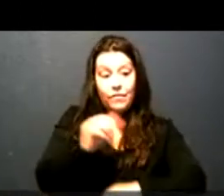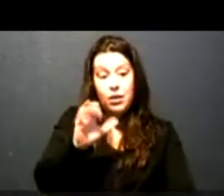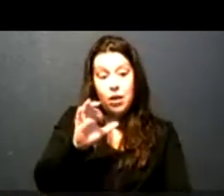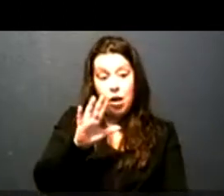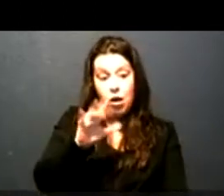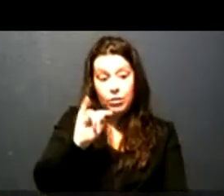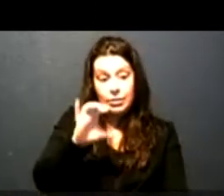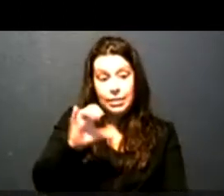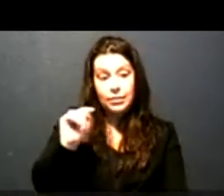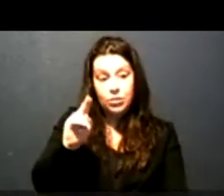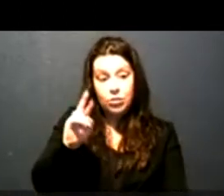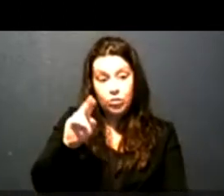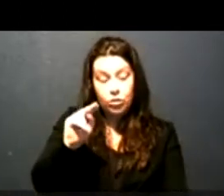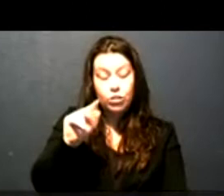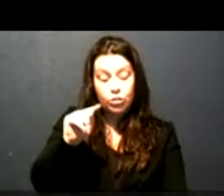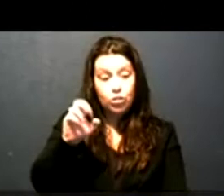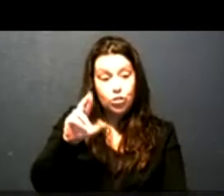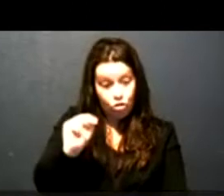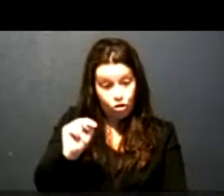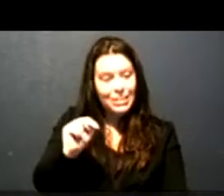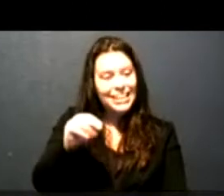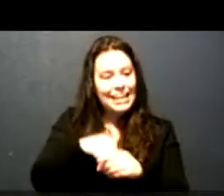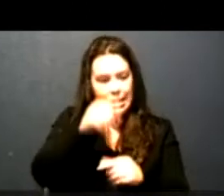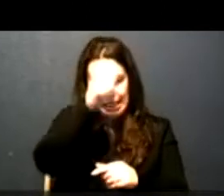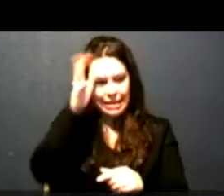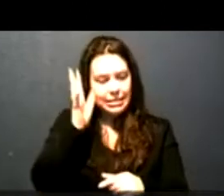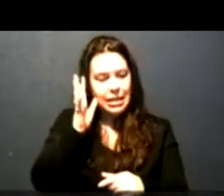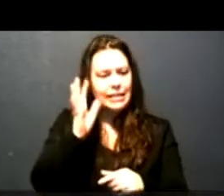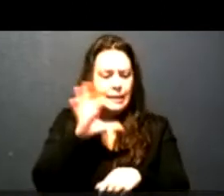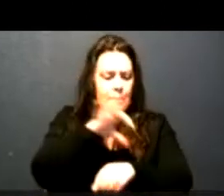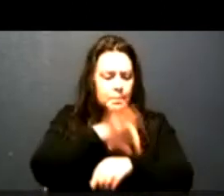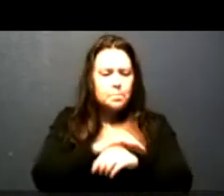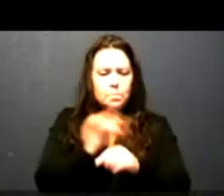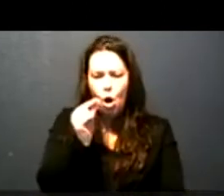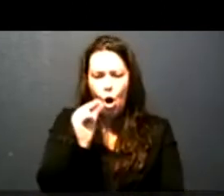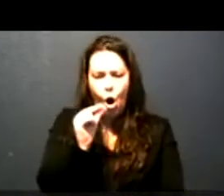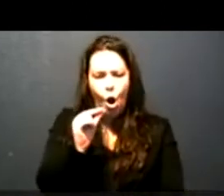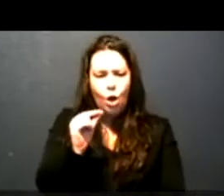in Alaska. They're really tiny, they're not very expensive, as far as scientific equipment goes,